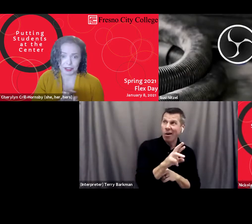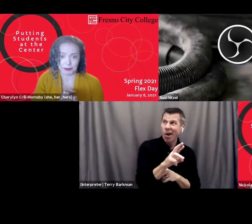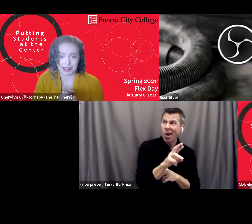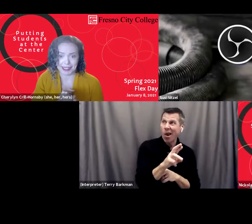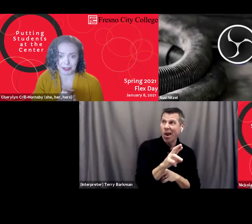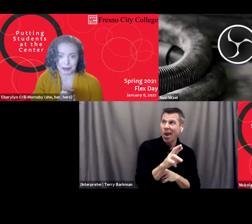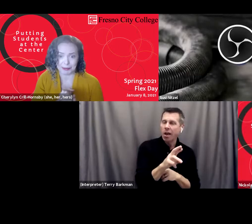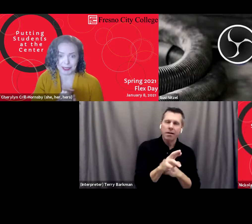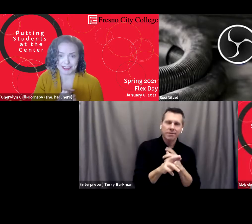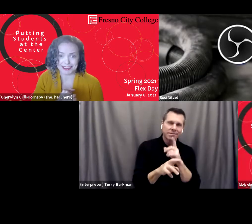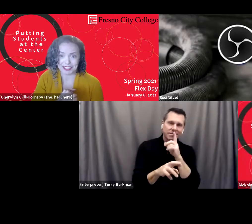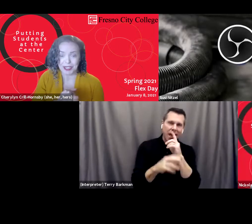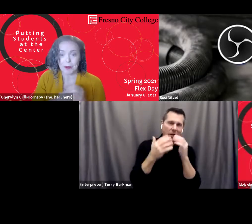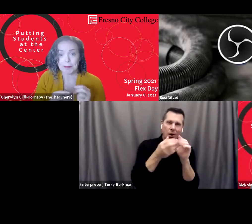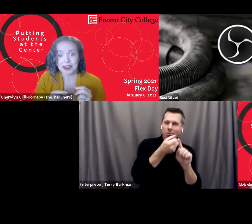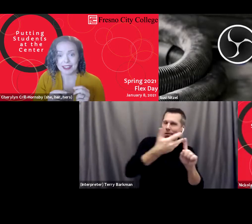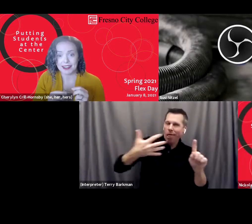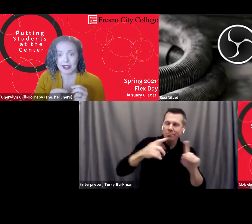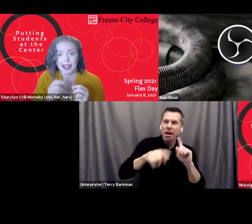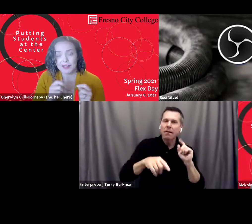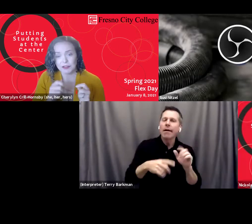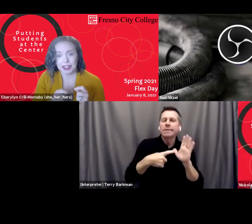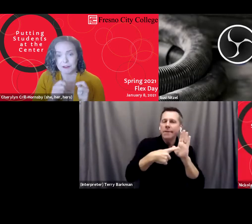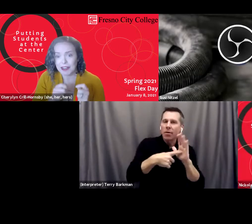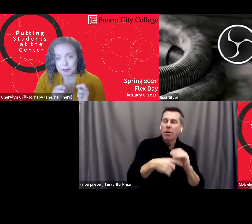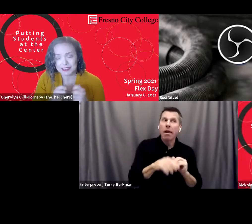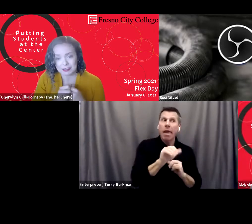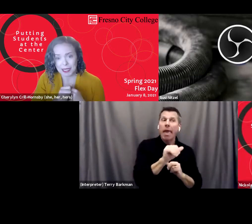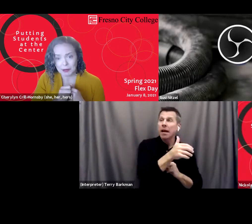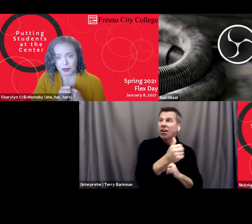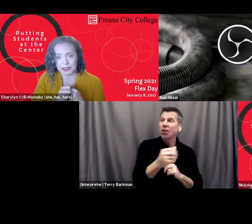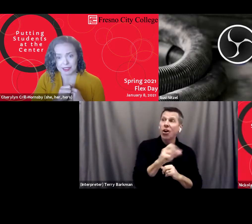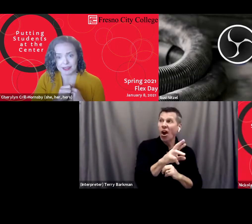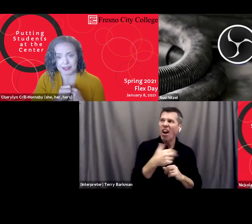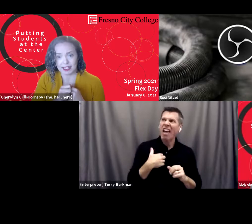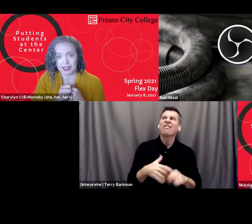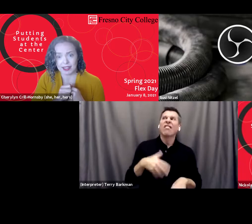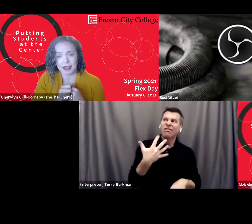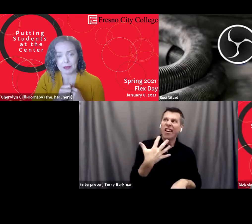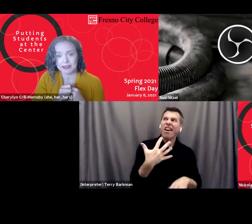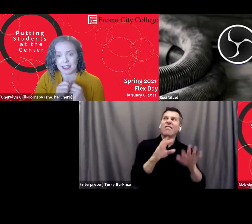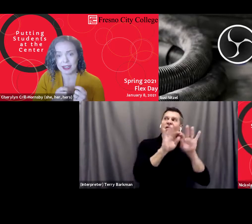know enough about a&r to pick a process here. But I have to fill out five pieces of paperwork to get this done. And that means I